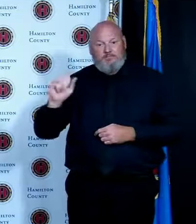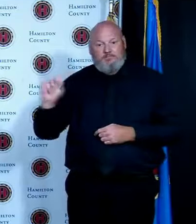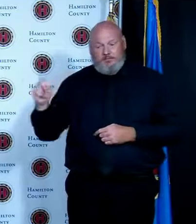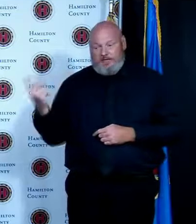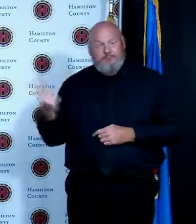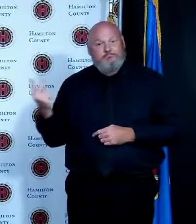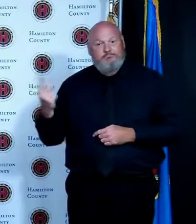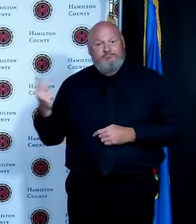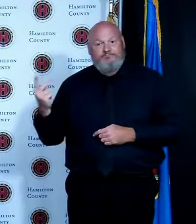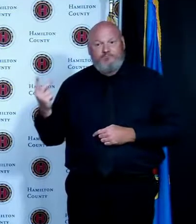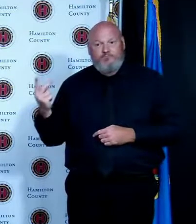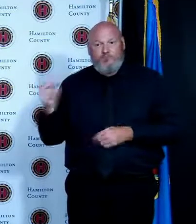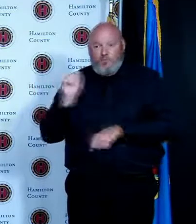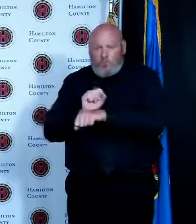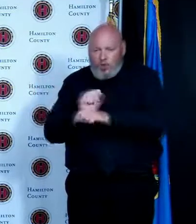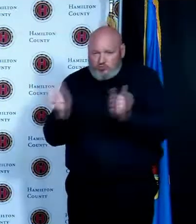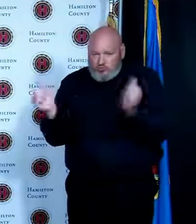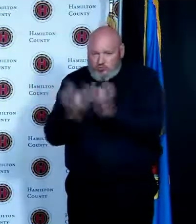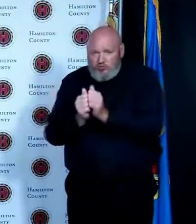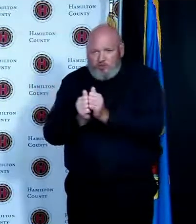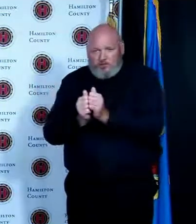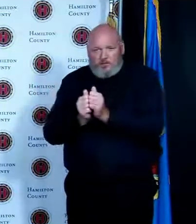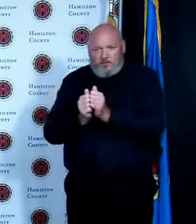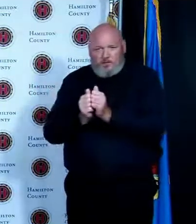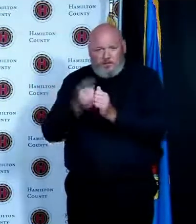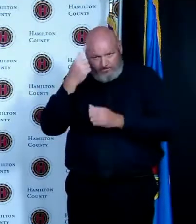what's going on over at the courthouse